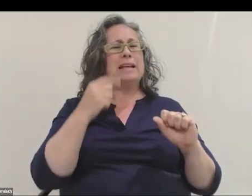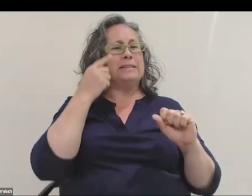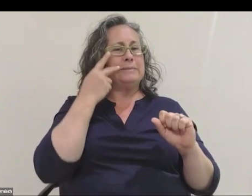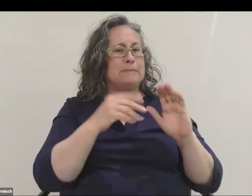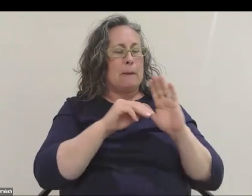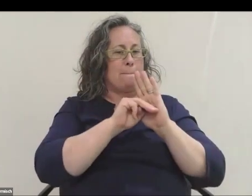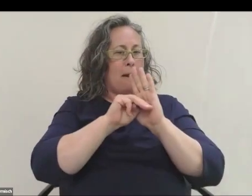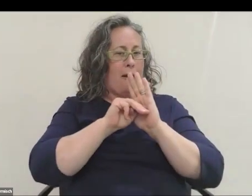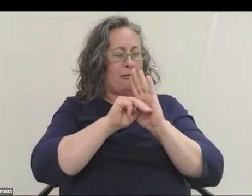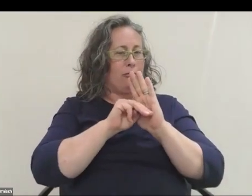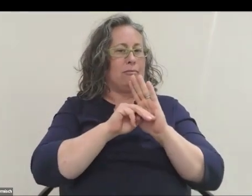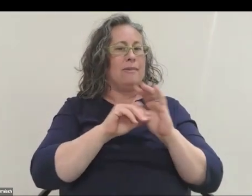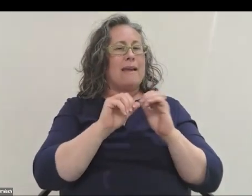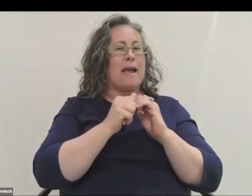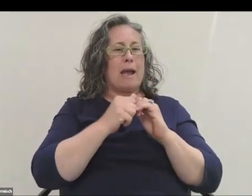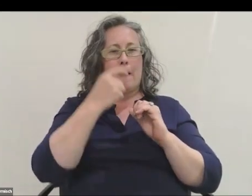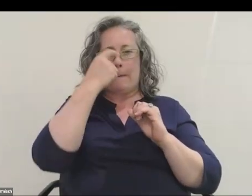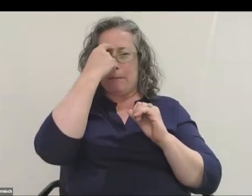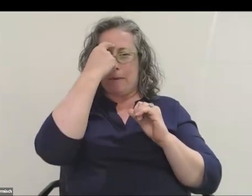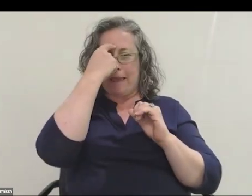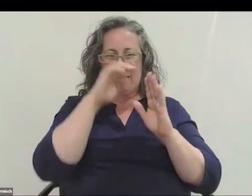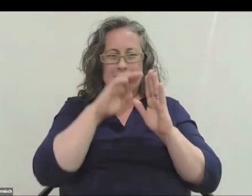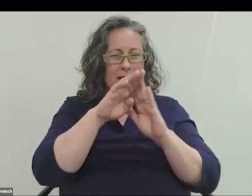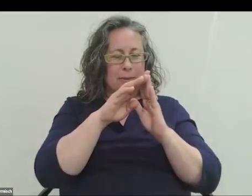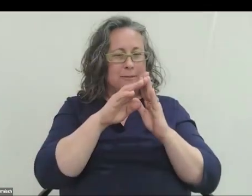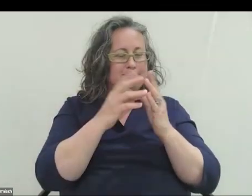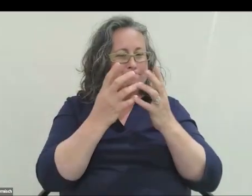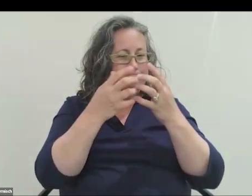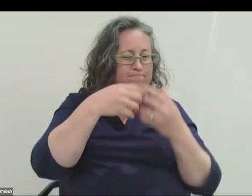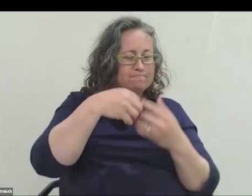Here you can see a model of how brain development works with art and science.